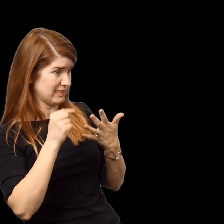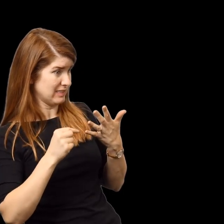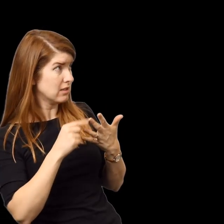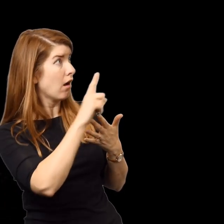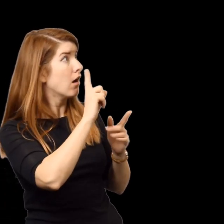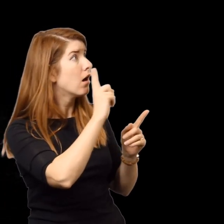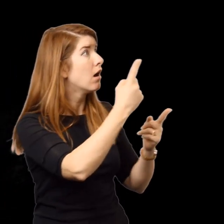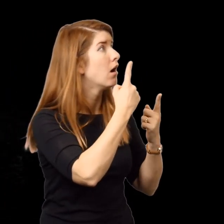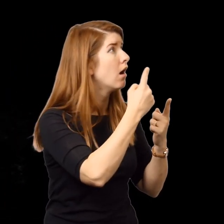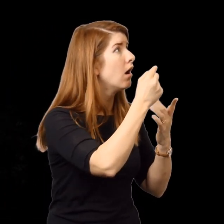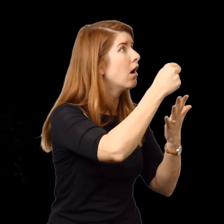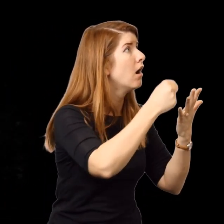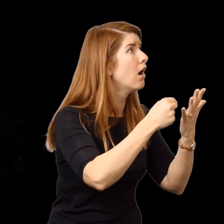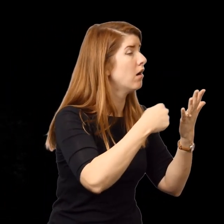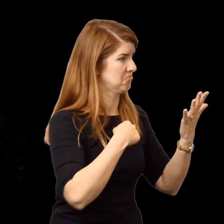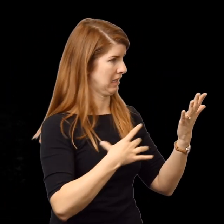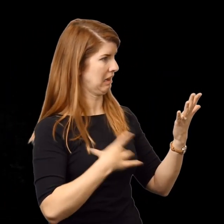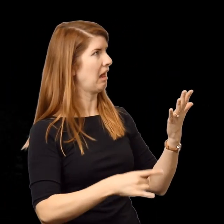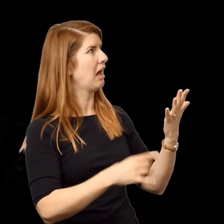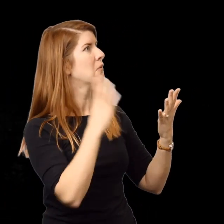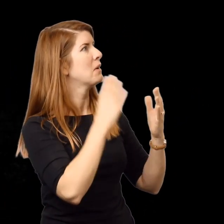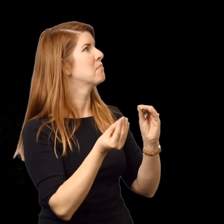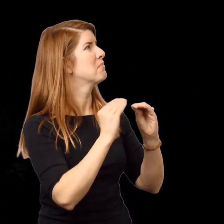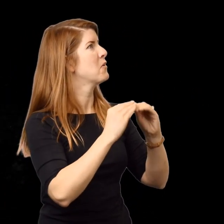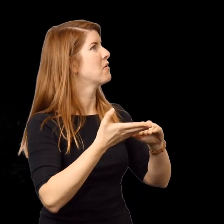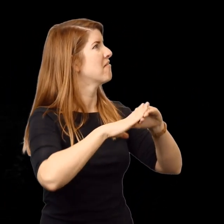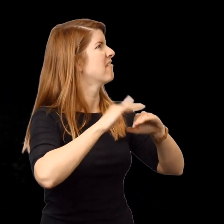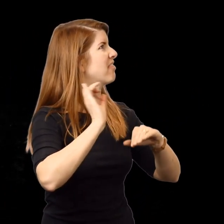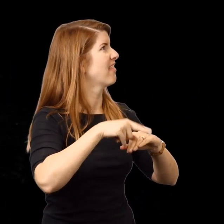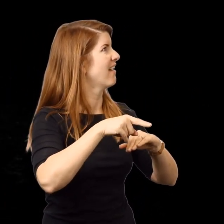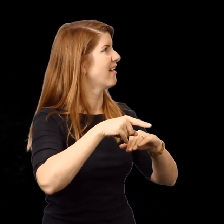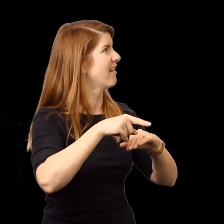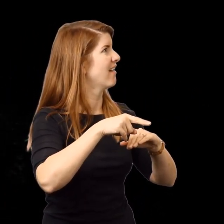and I get this back from you, and I like that. I'm going to do more of that.